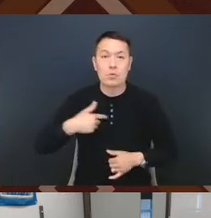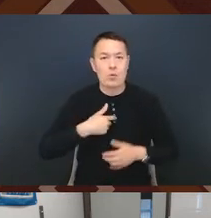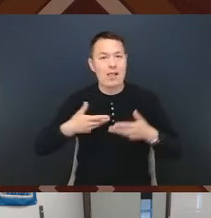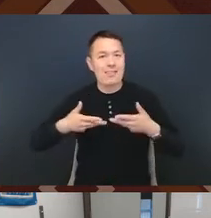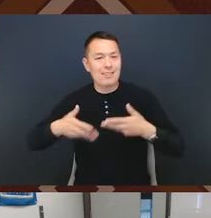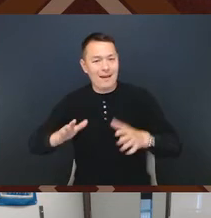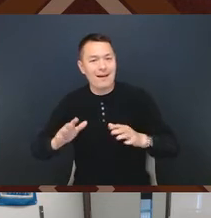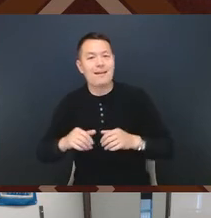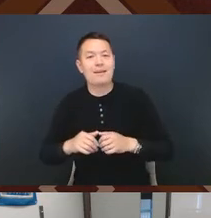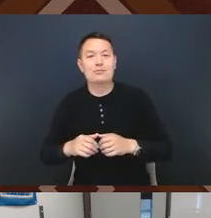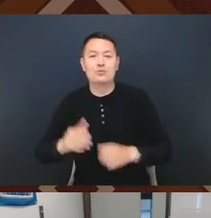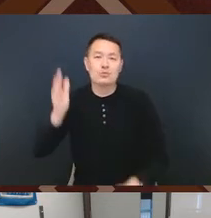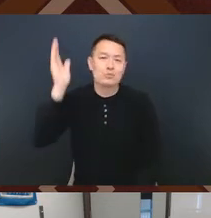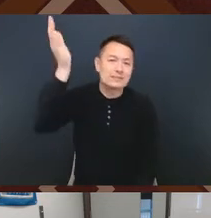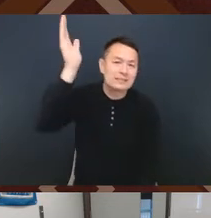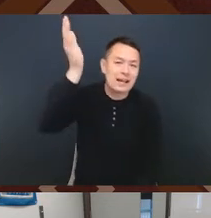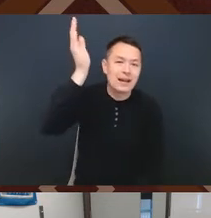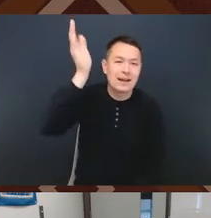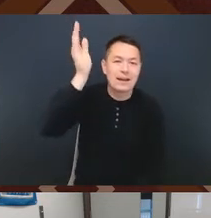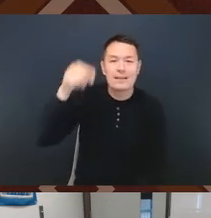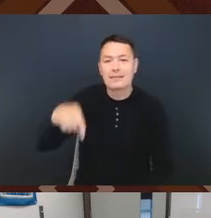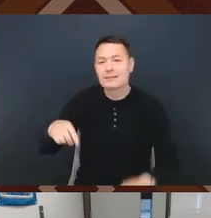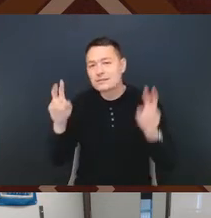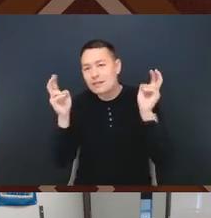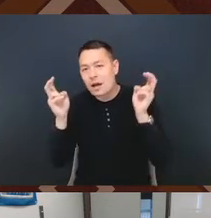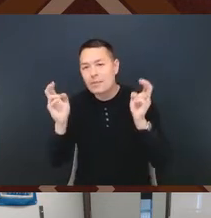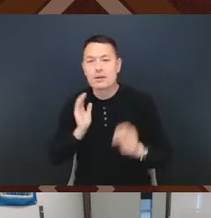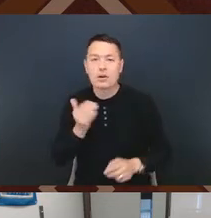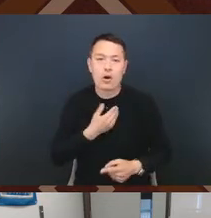to present, to share our thoughts, to share our feelings